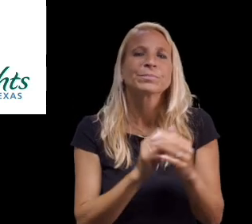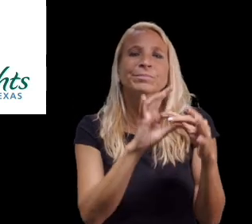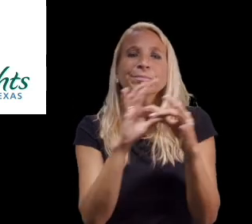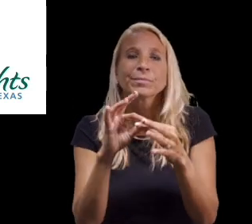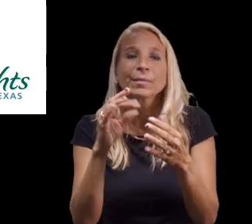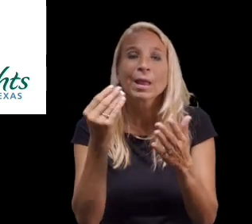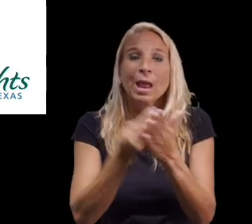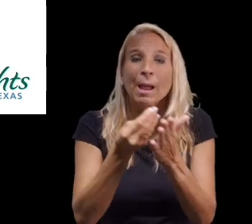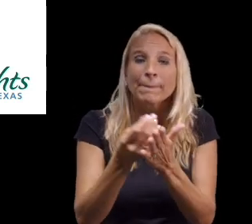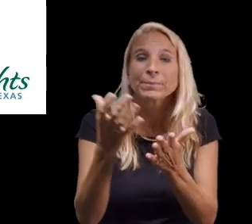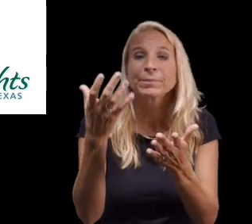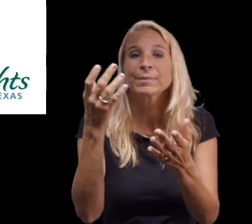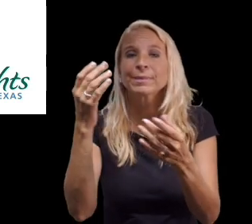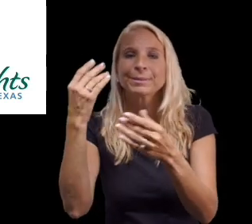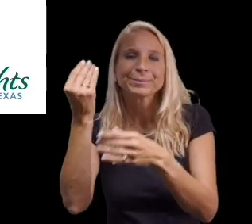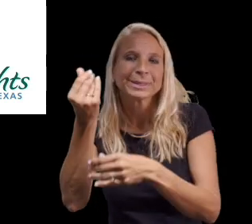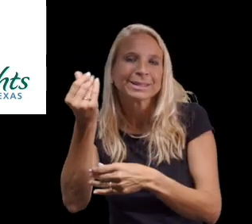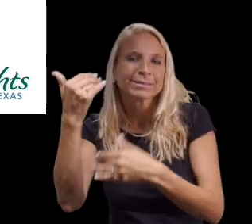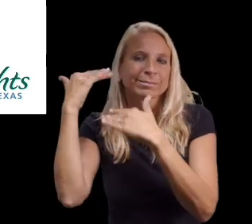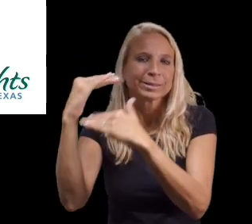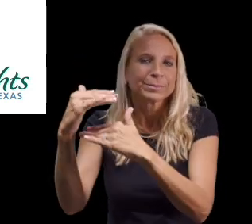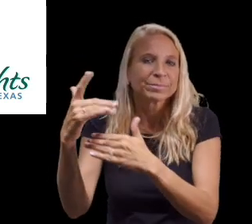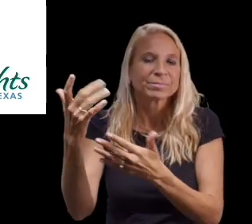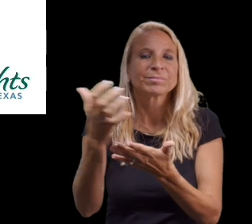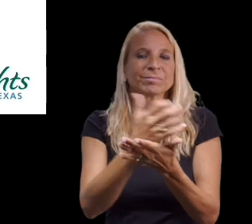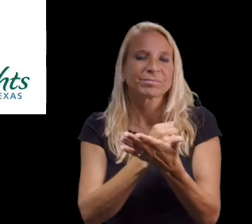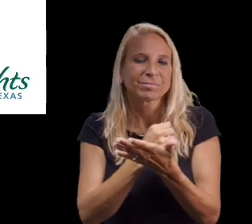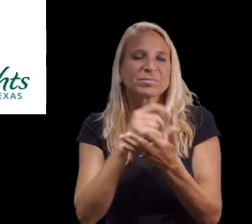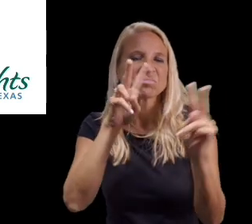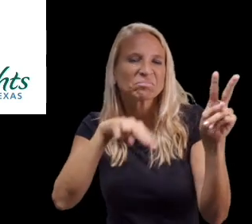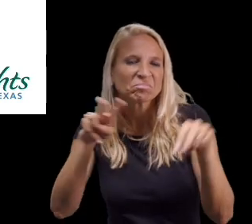to income and asset limits, the HCS Handbook